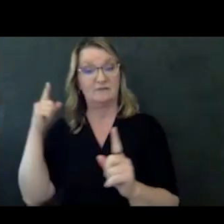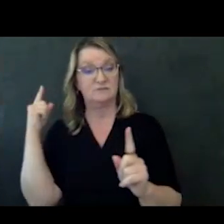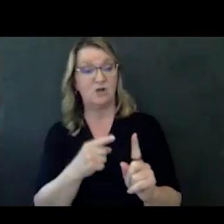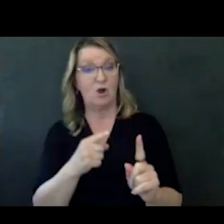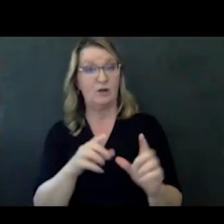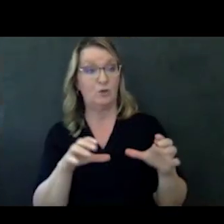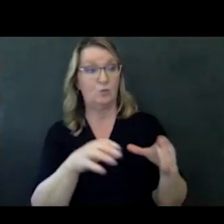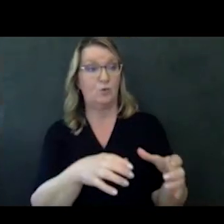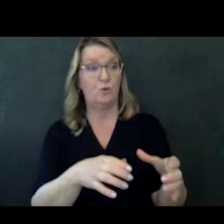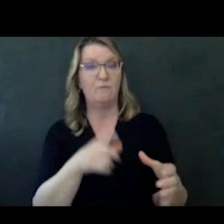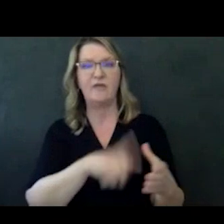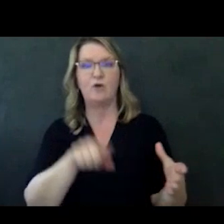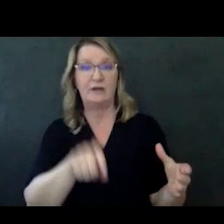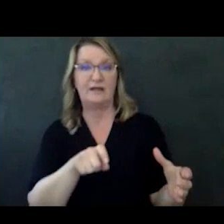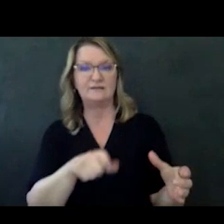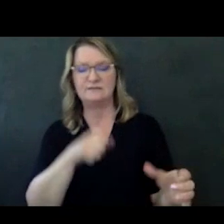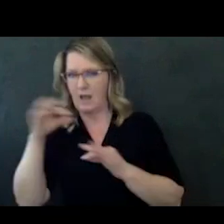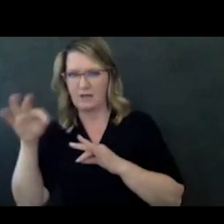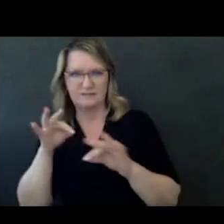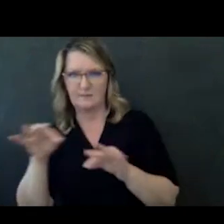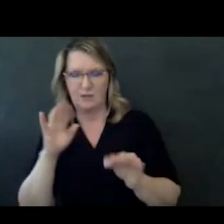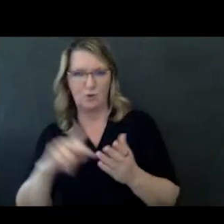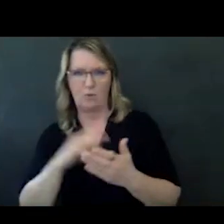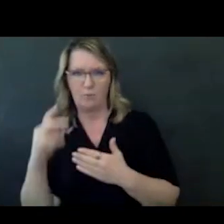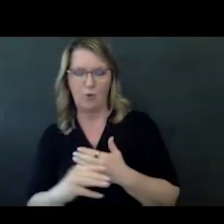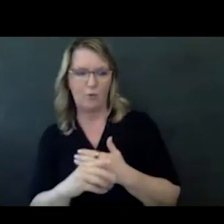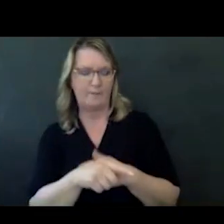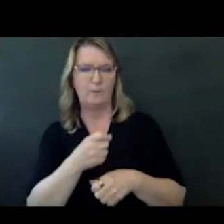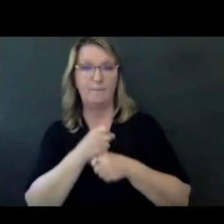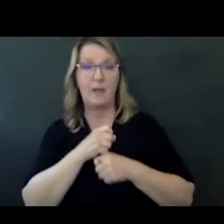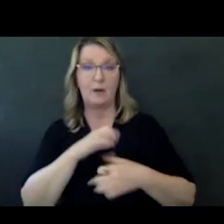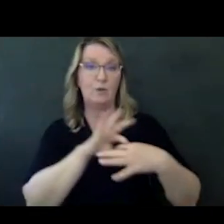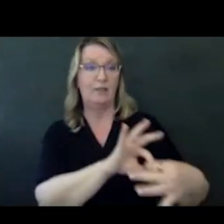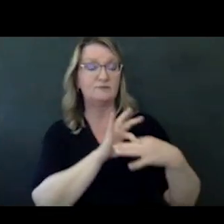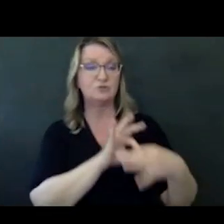not explaining your program. By creating a relationship with potential partners at